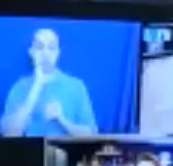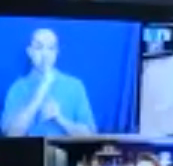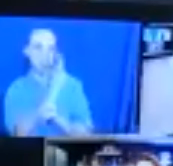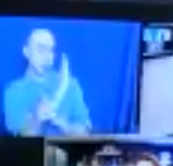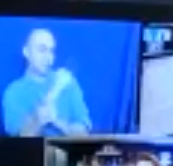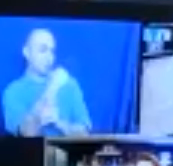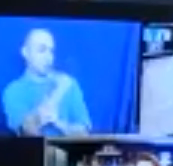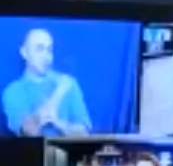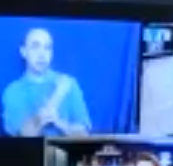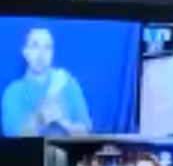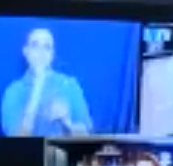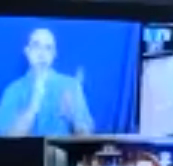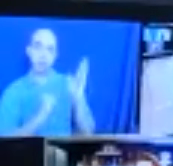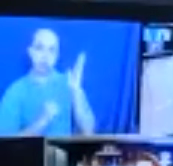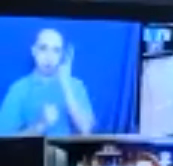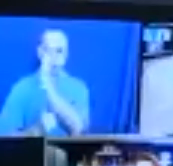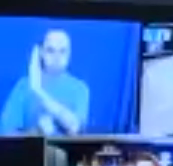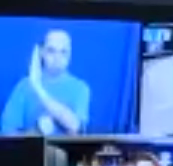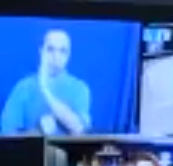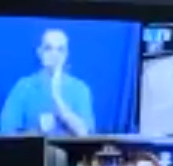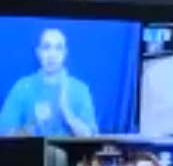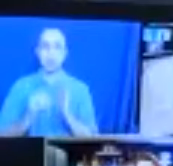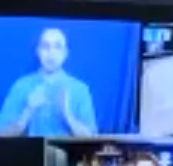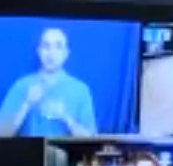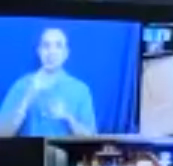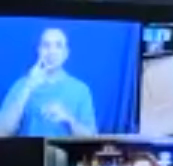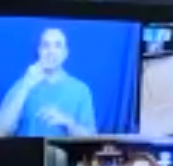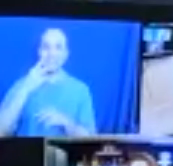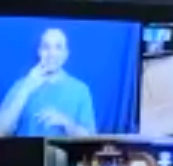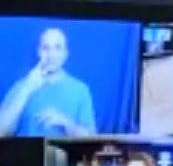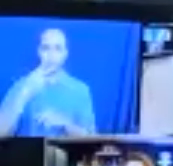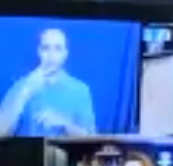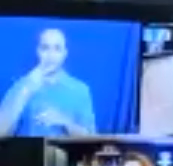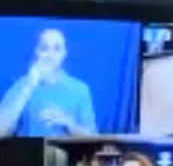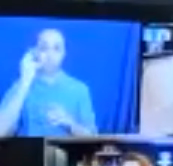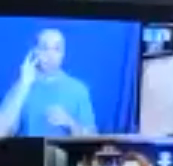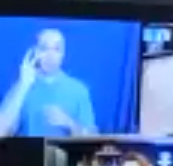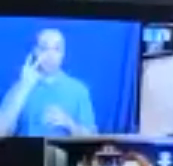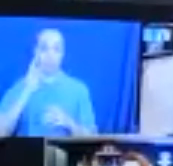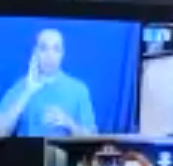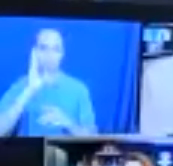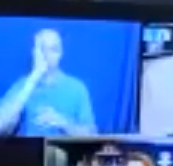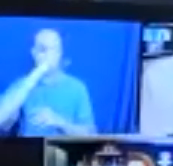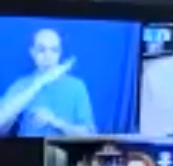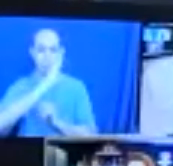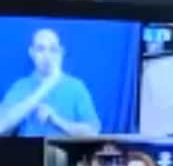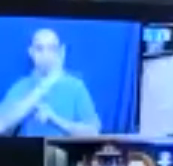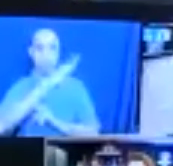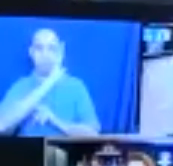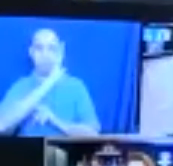FUNNELING THE PUNCH TO MY SHOULDER. GUNTING.